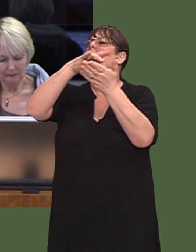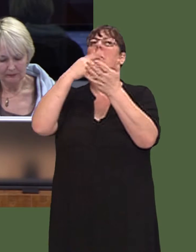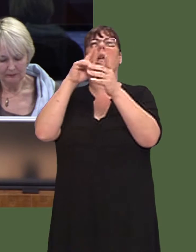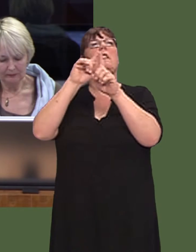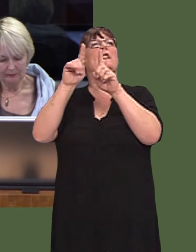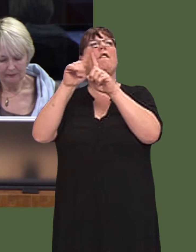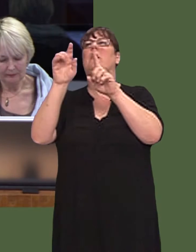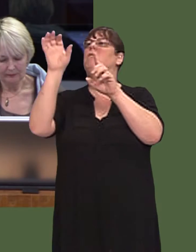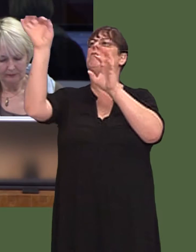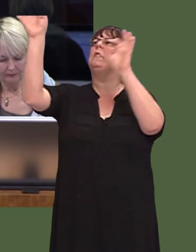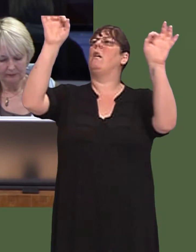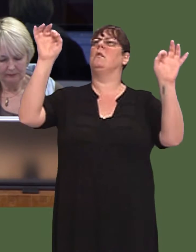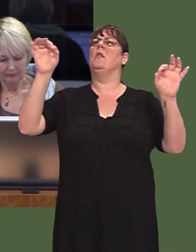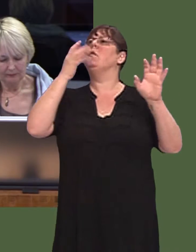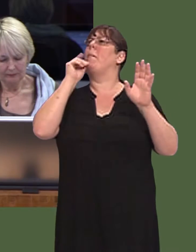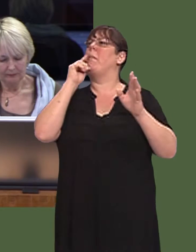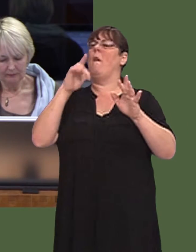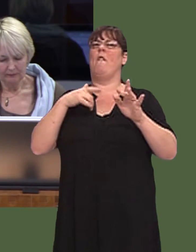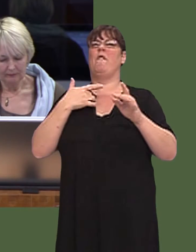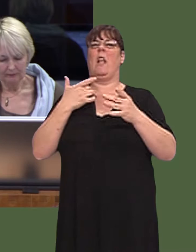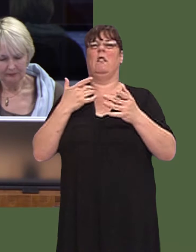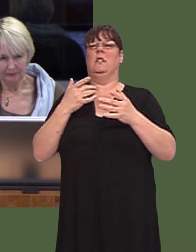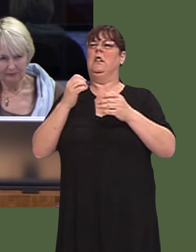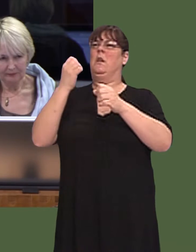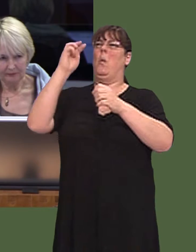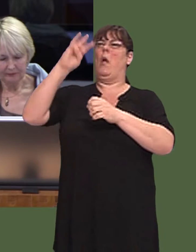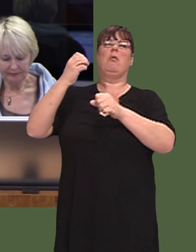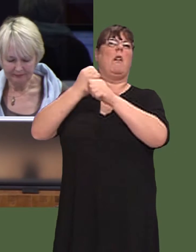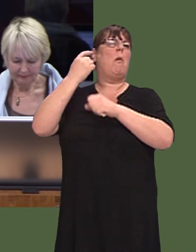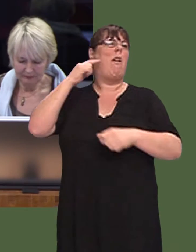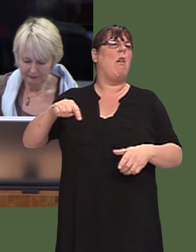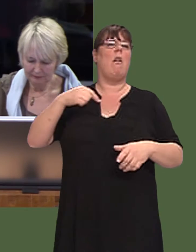people who feel distant from this institution, from the centres and the arterial roads, are